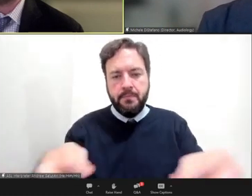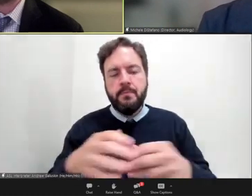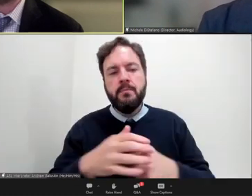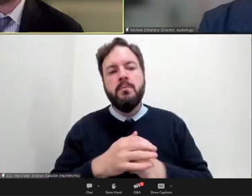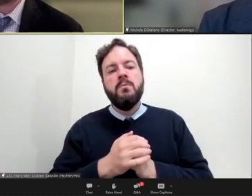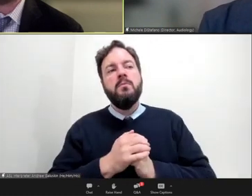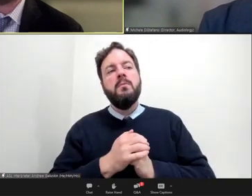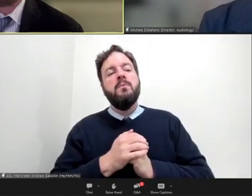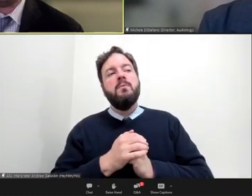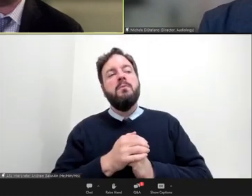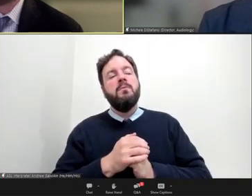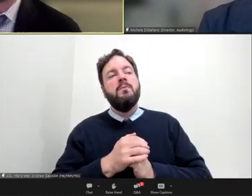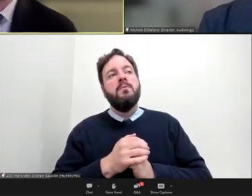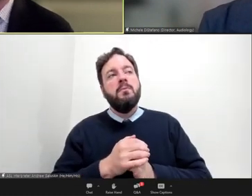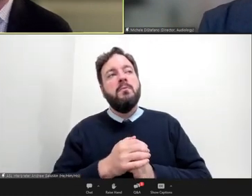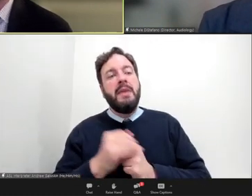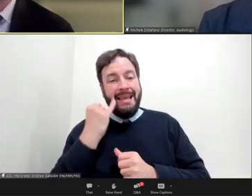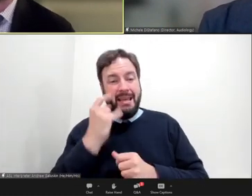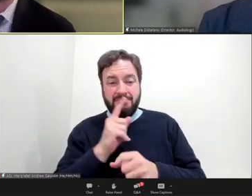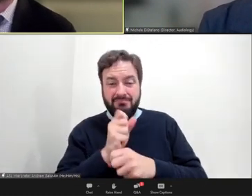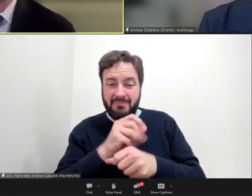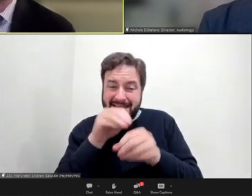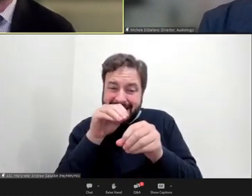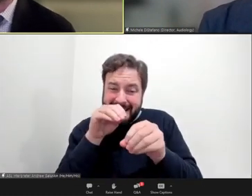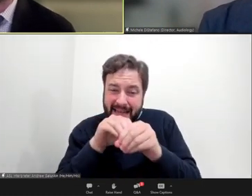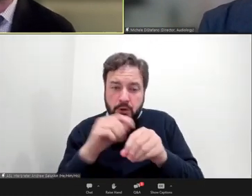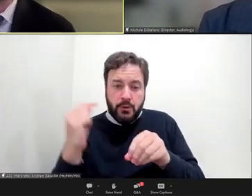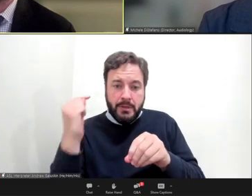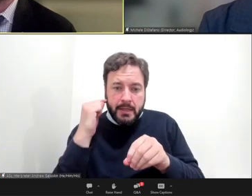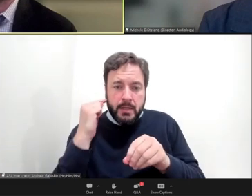if there's inner ear hearing loss or sensorineural hearing loss,